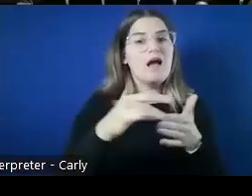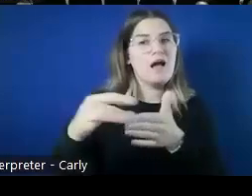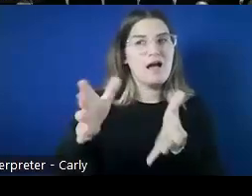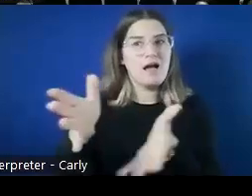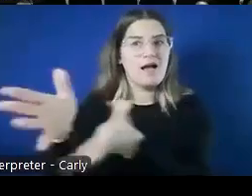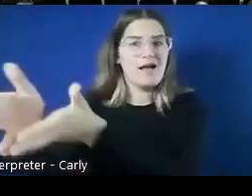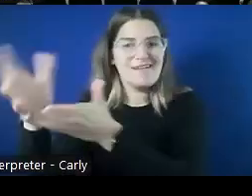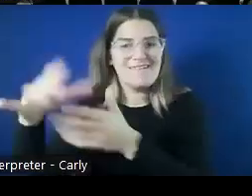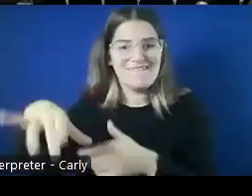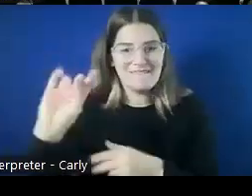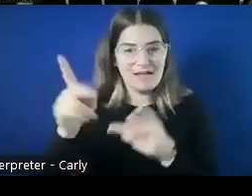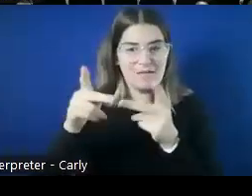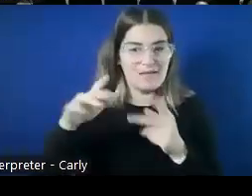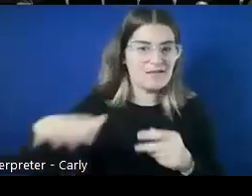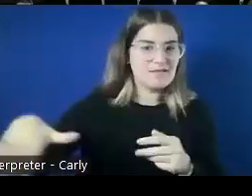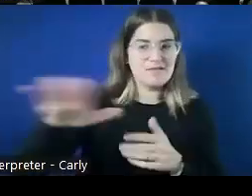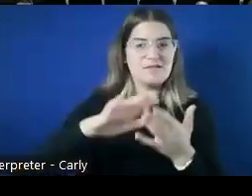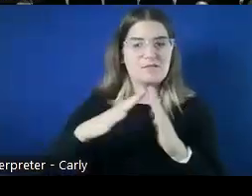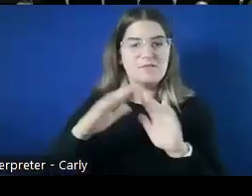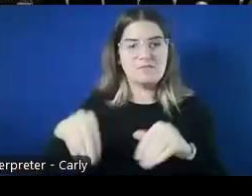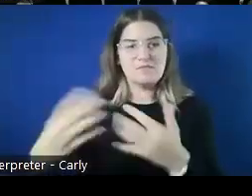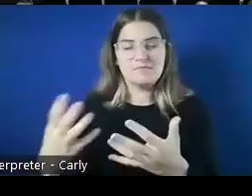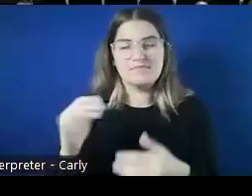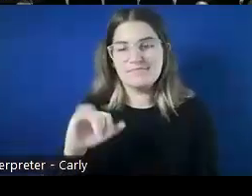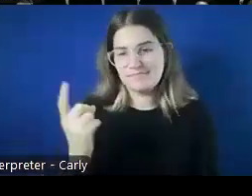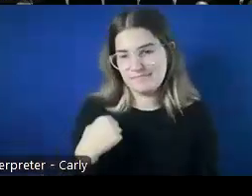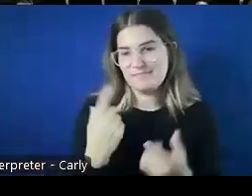providers in the community and that's one of the things that we do throughout the succession so